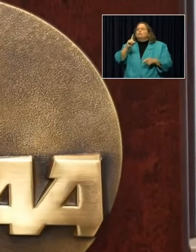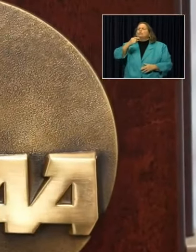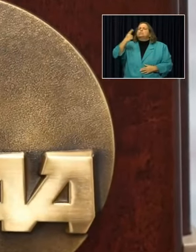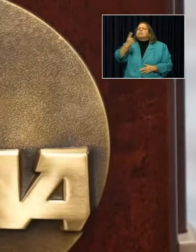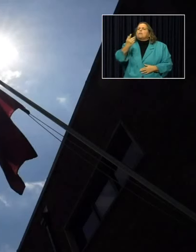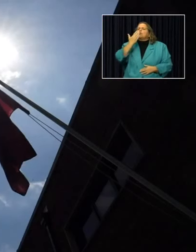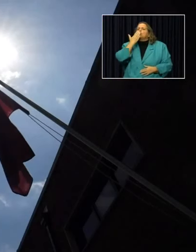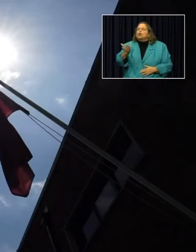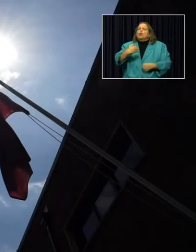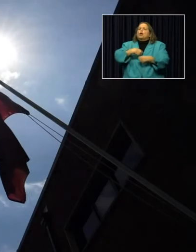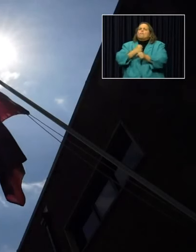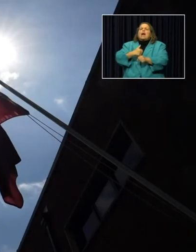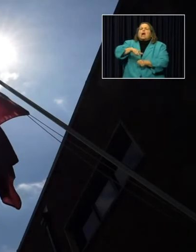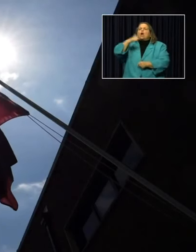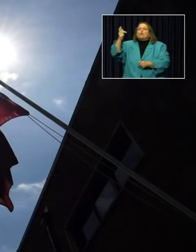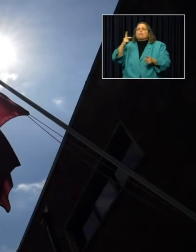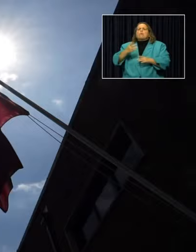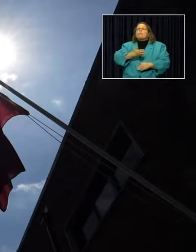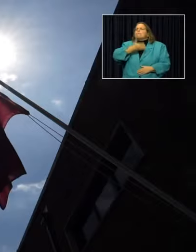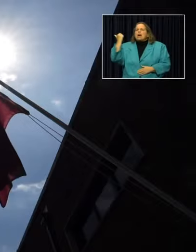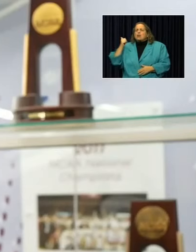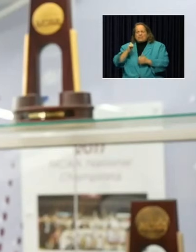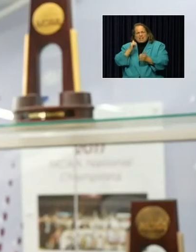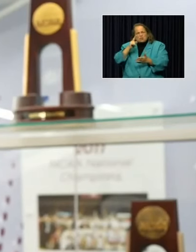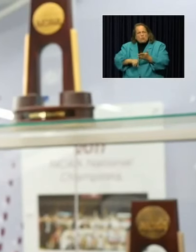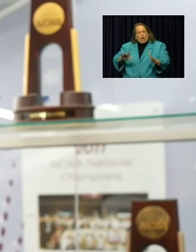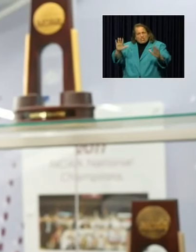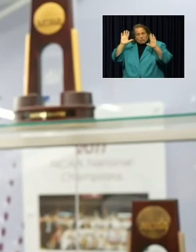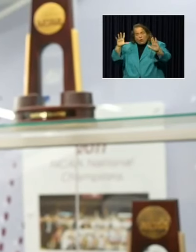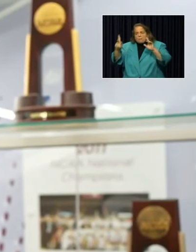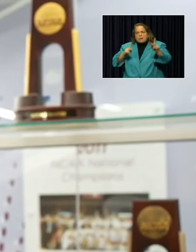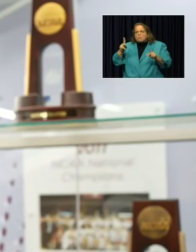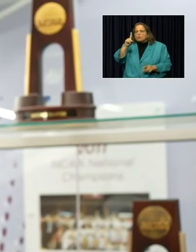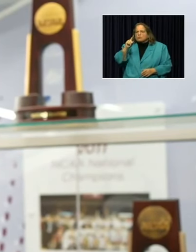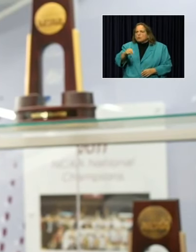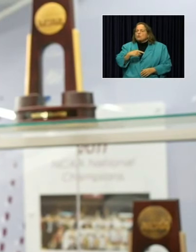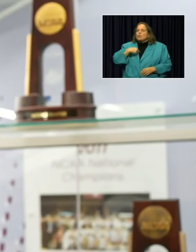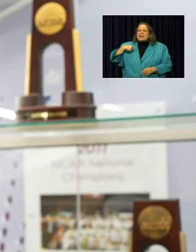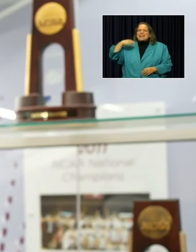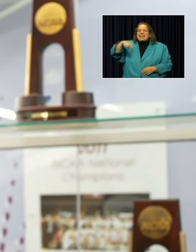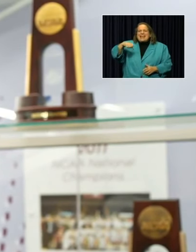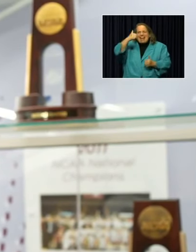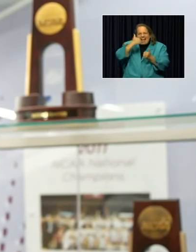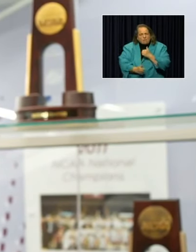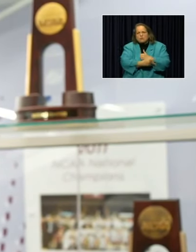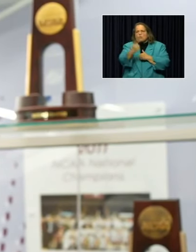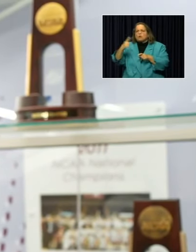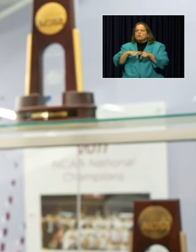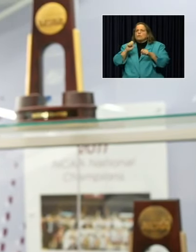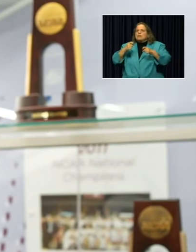GRANDDAUGHTER WREN. I'VE GOT TO MAKE SACRIFICES. ONLY TO THAT FACETIME OR FROM A FAR, FAR DISTANCE. YOU CAN MAKE THE SAME